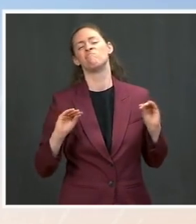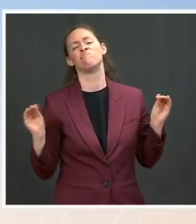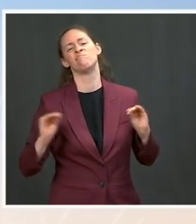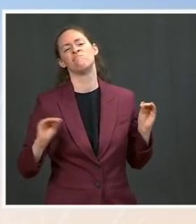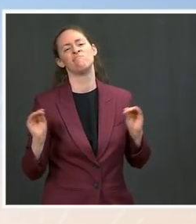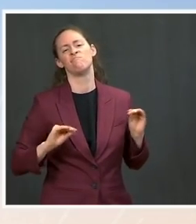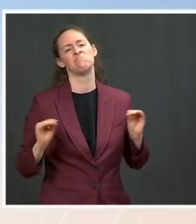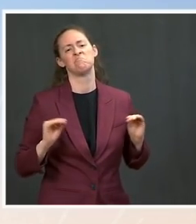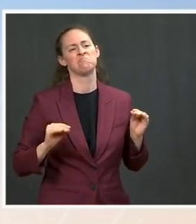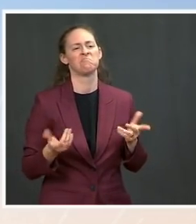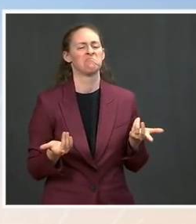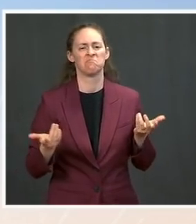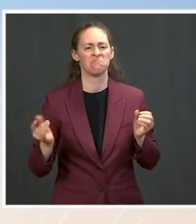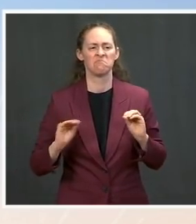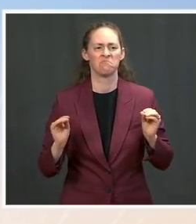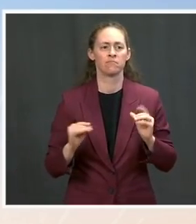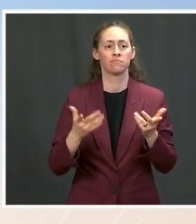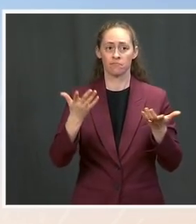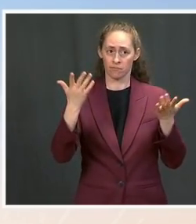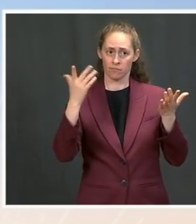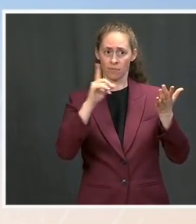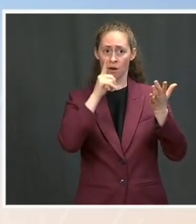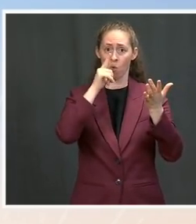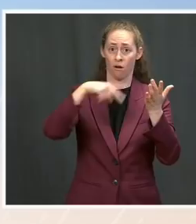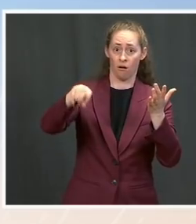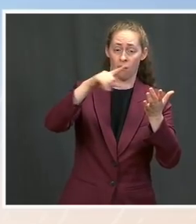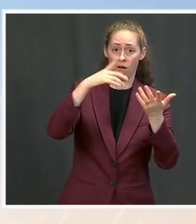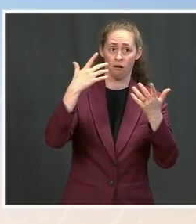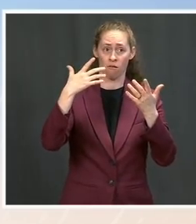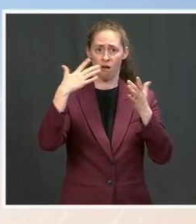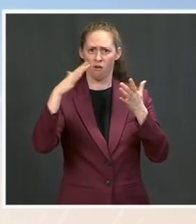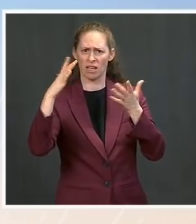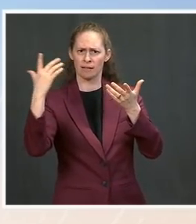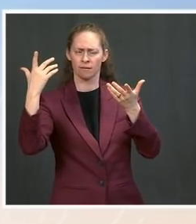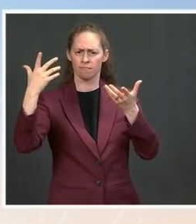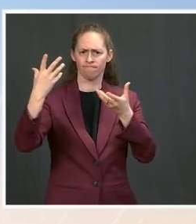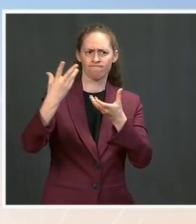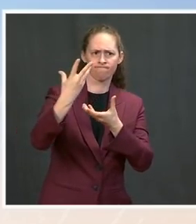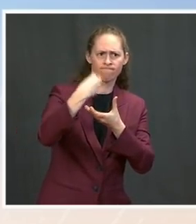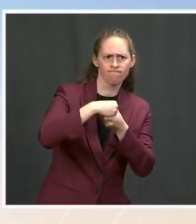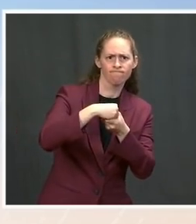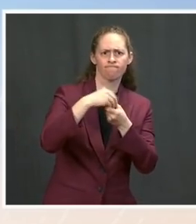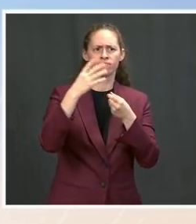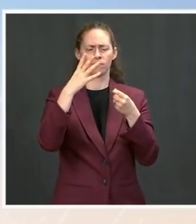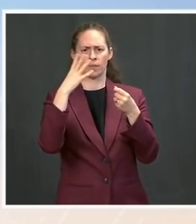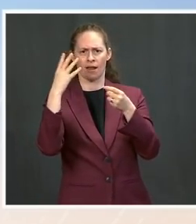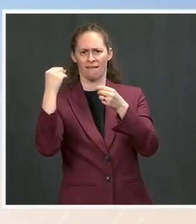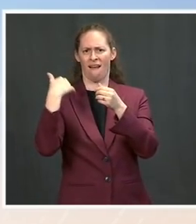who have been partners to the United States, who have played such a vital role, who are eligible, can apply, and that we do that.